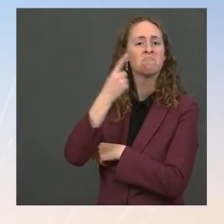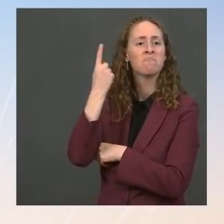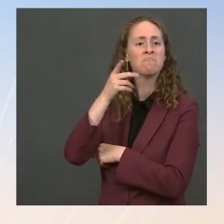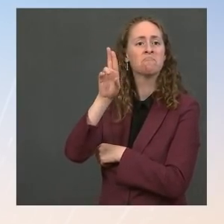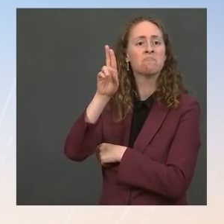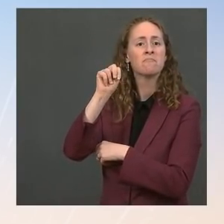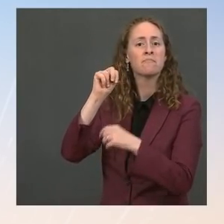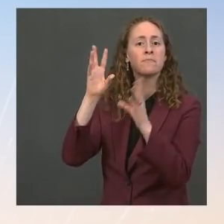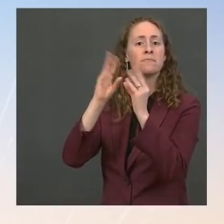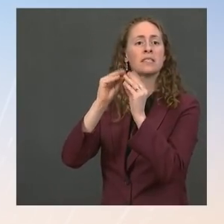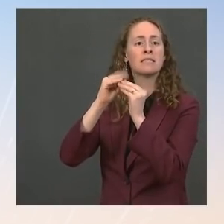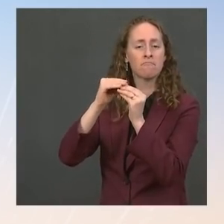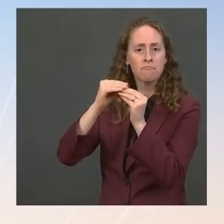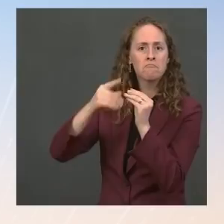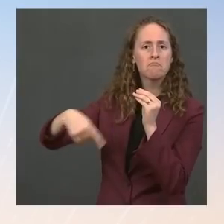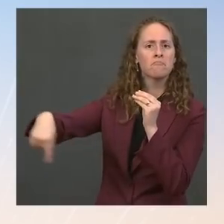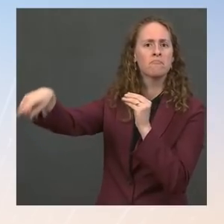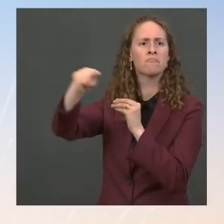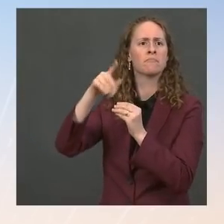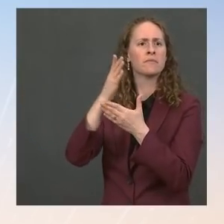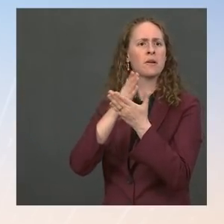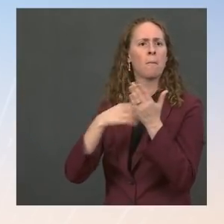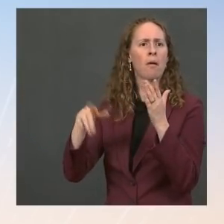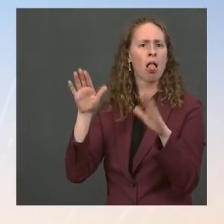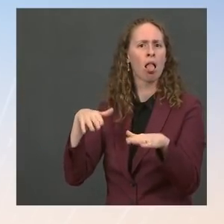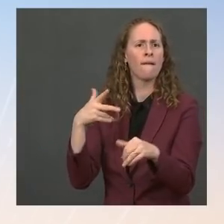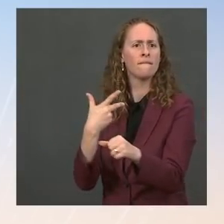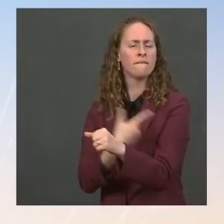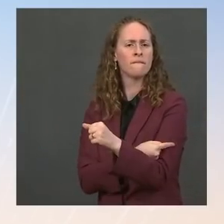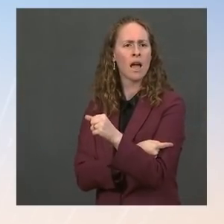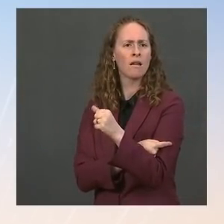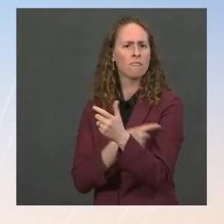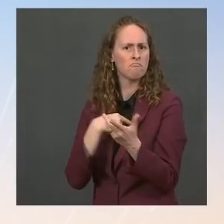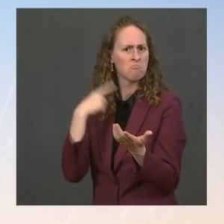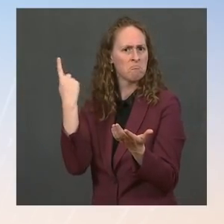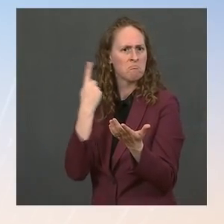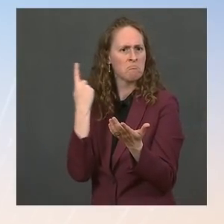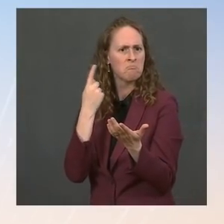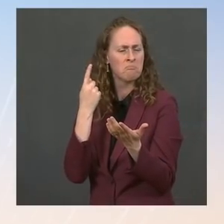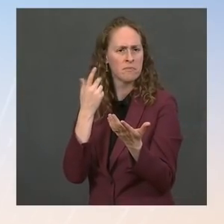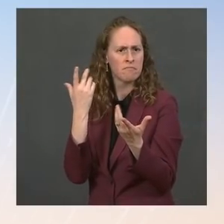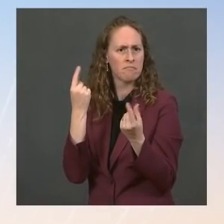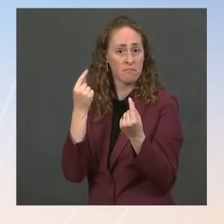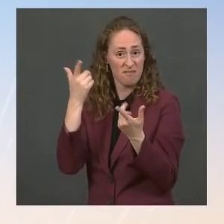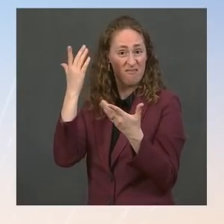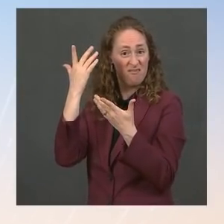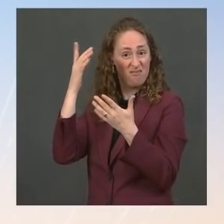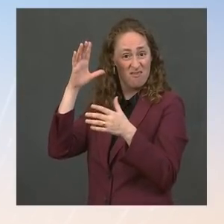some have had COVID in the past. Any pause in sending the President into the U.N. General Assembly chamber